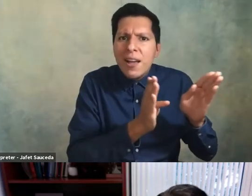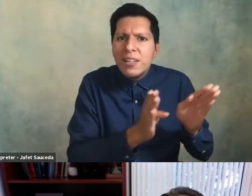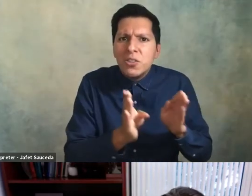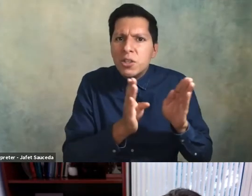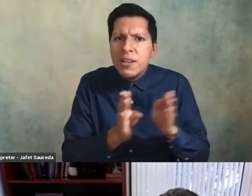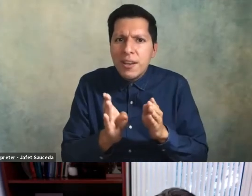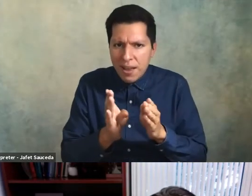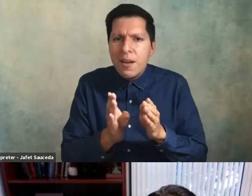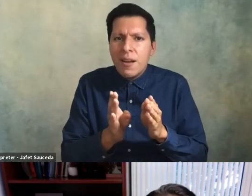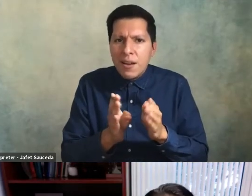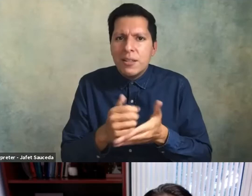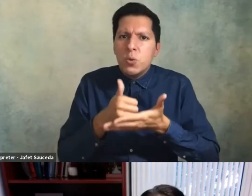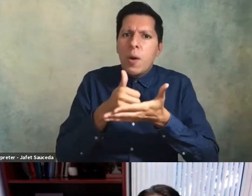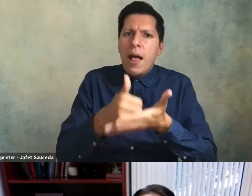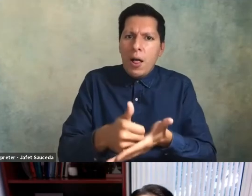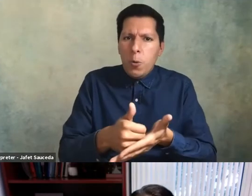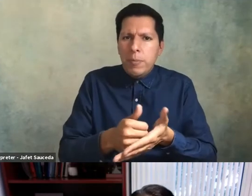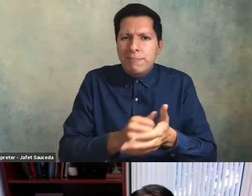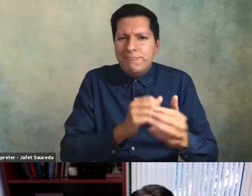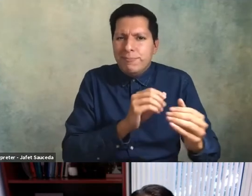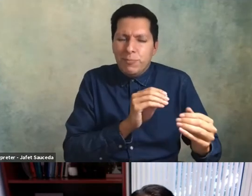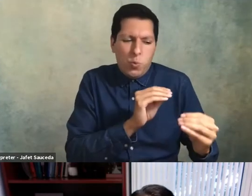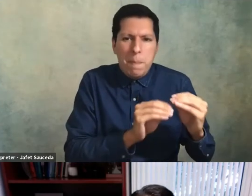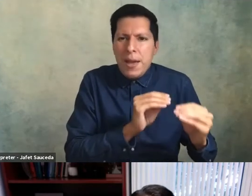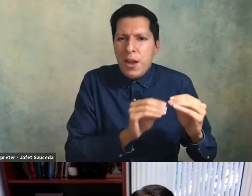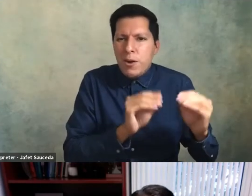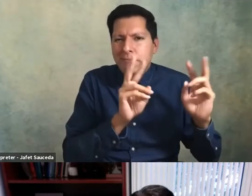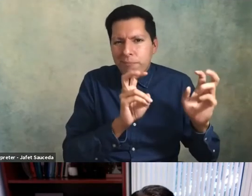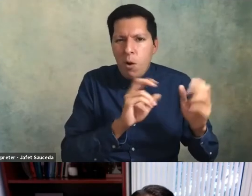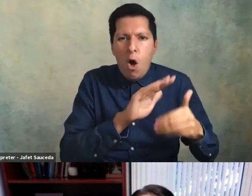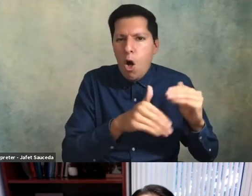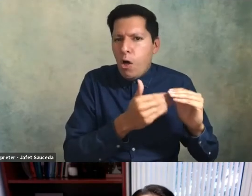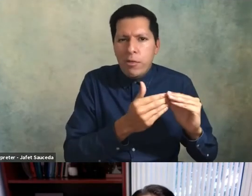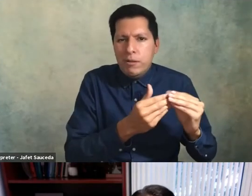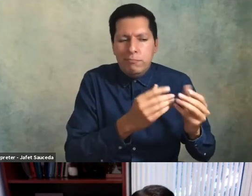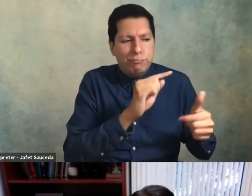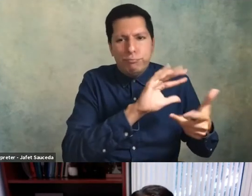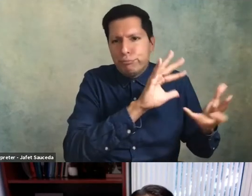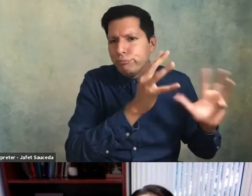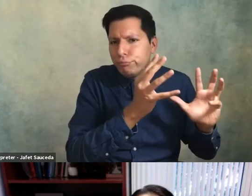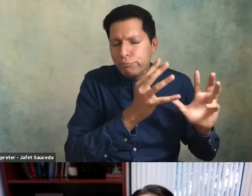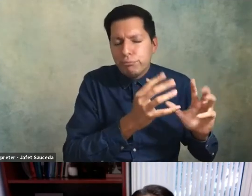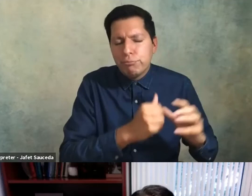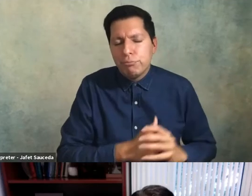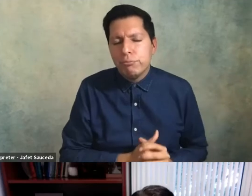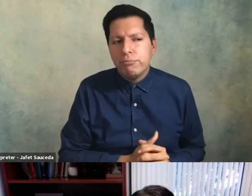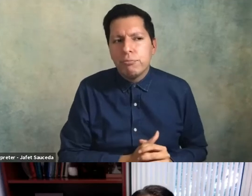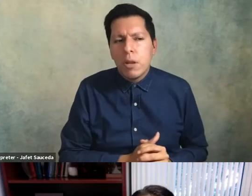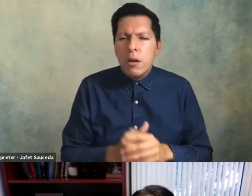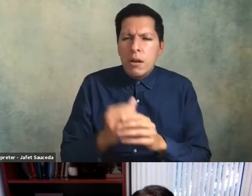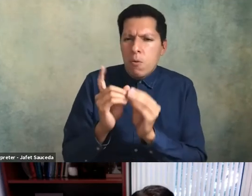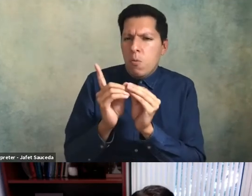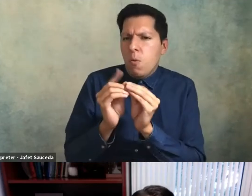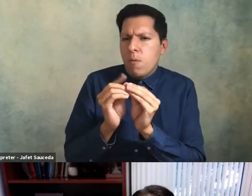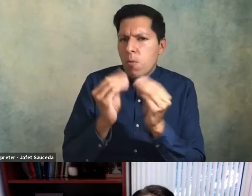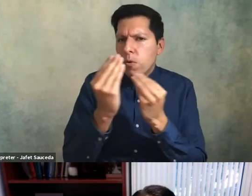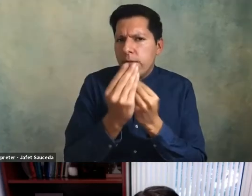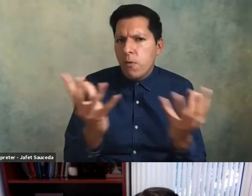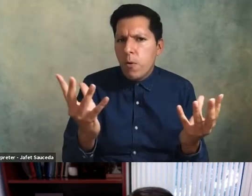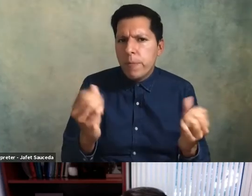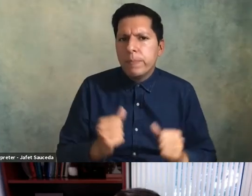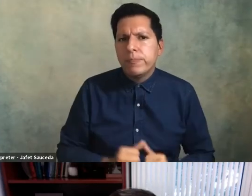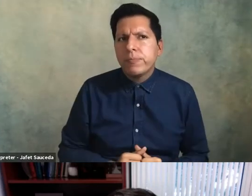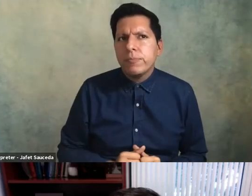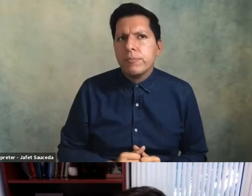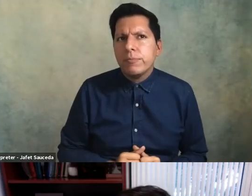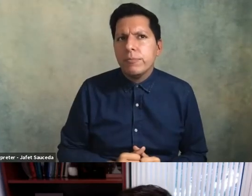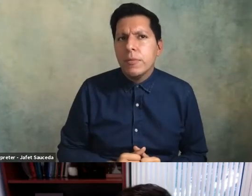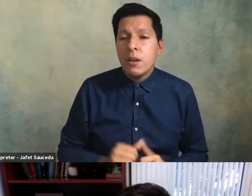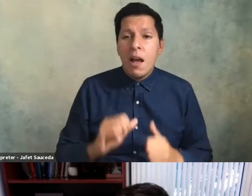um to repair the harm that's been done um let me say one last thing um this is done best when